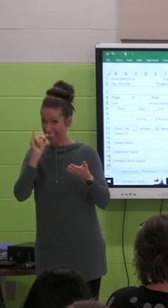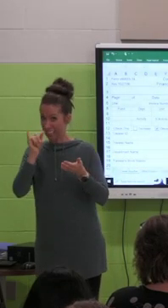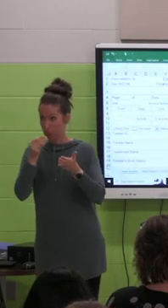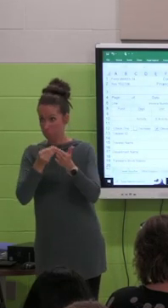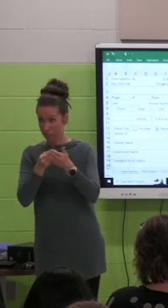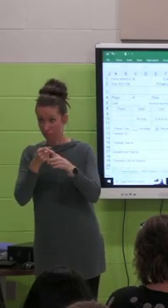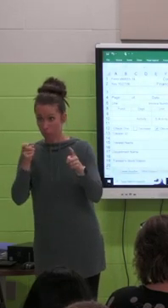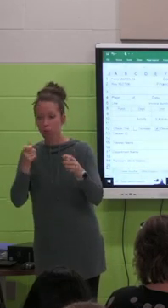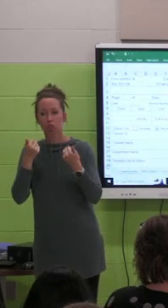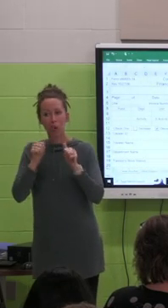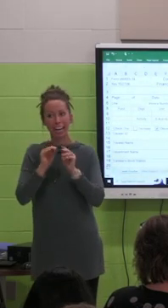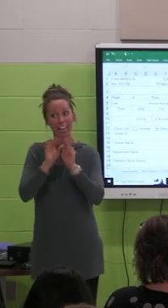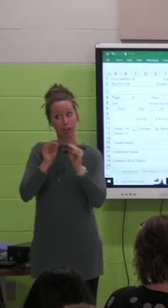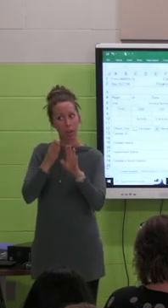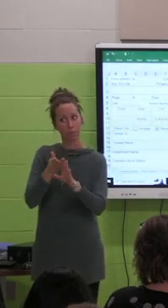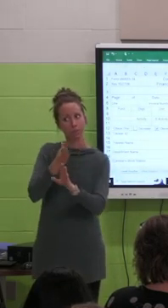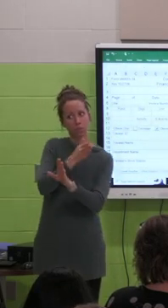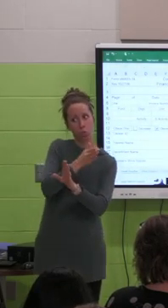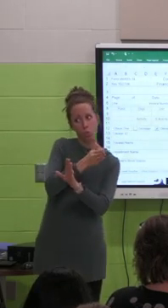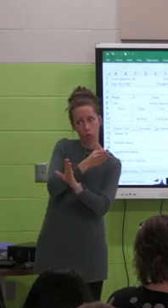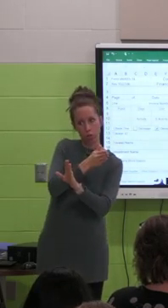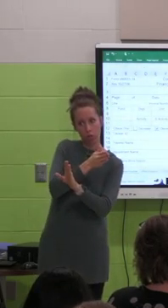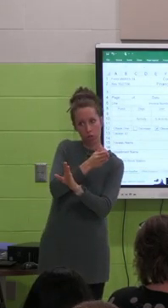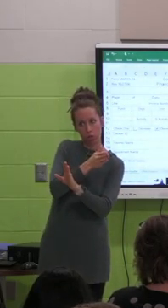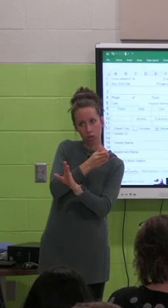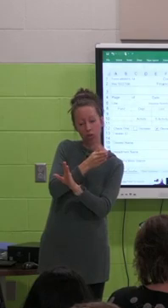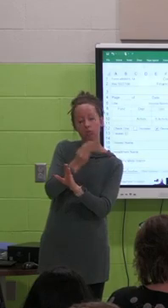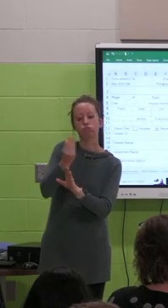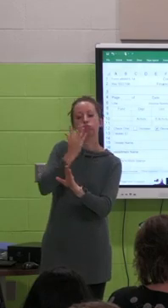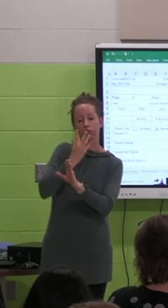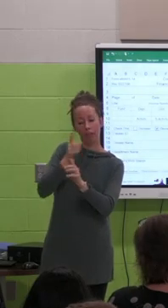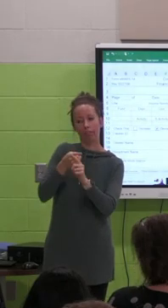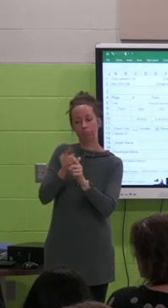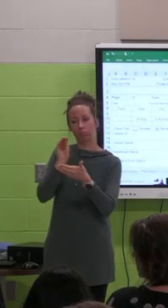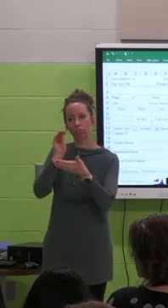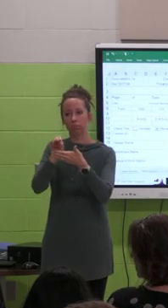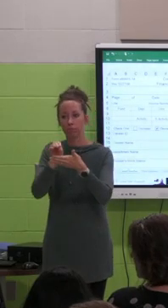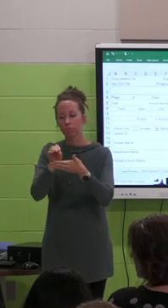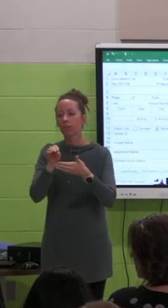clarification that for that before okay and then like the um the rationale and all that